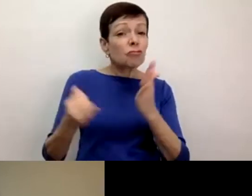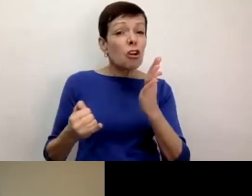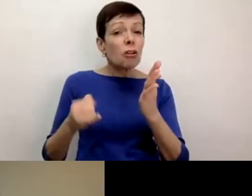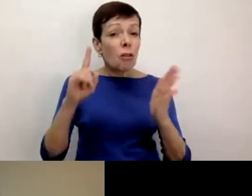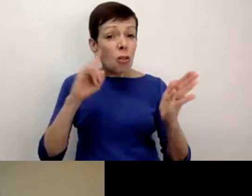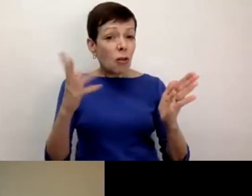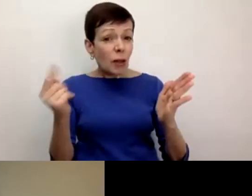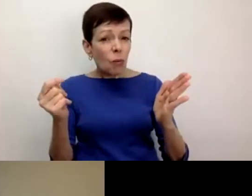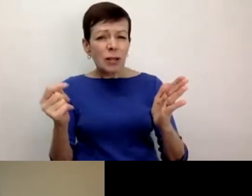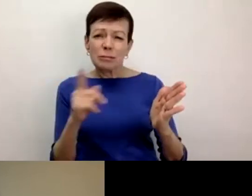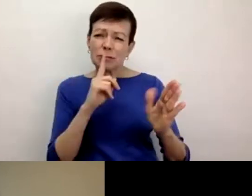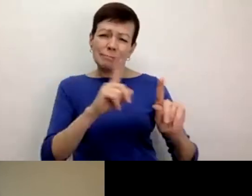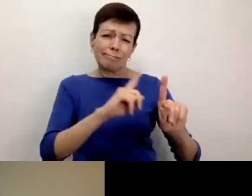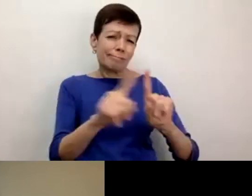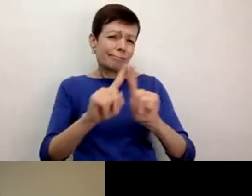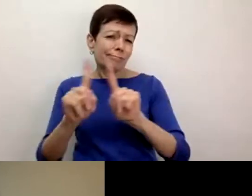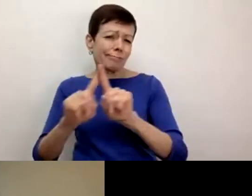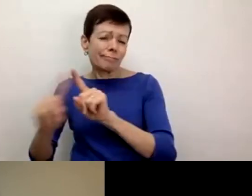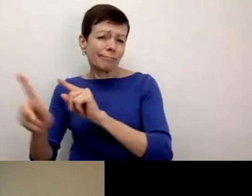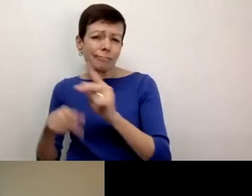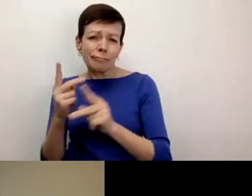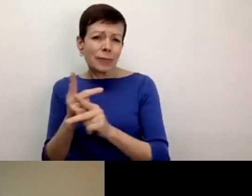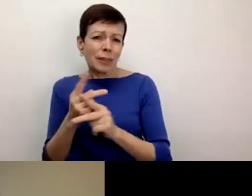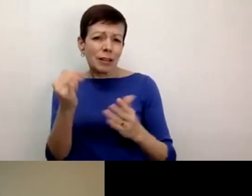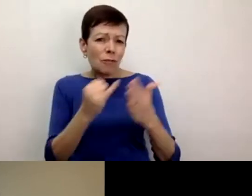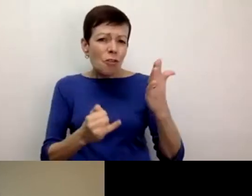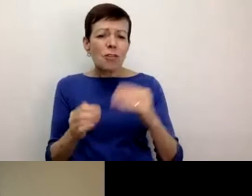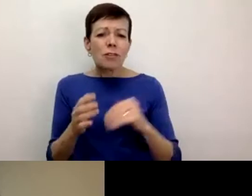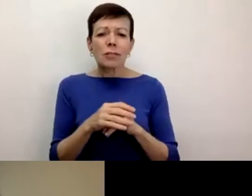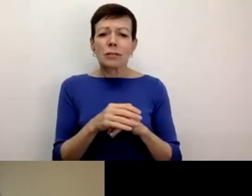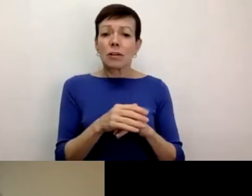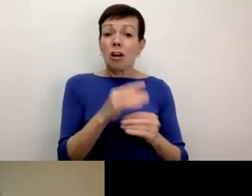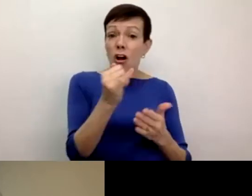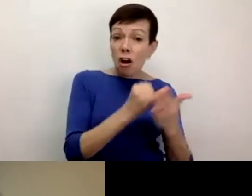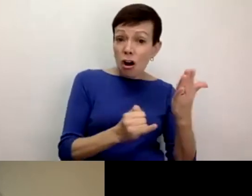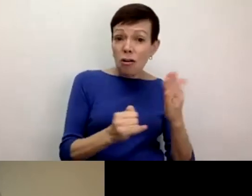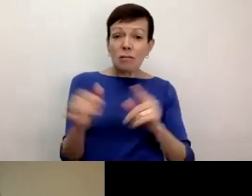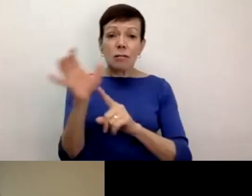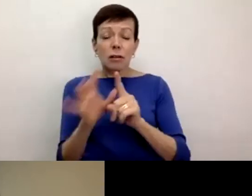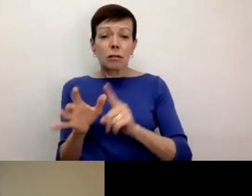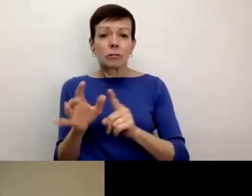It's not, Indigenous art and culture are very mixed together.